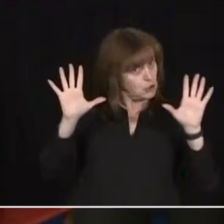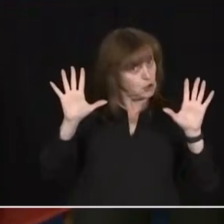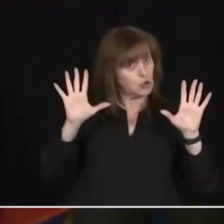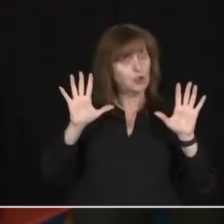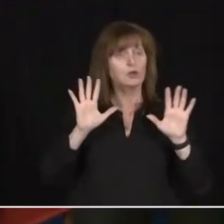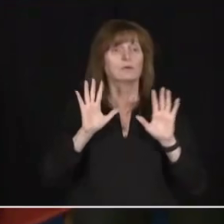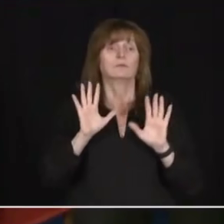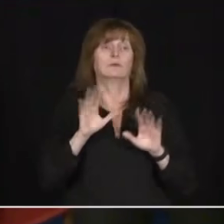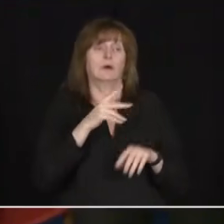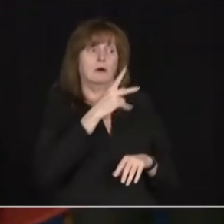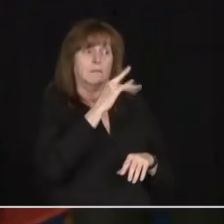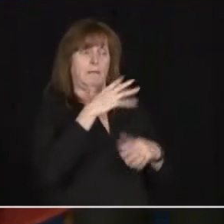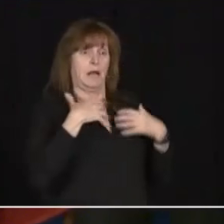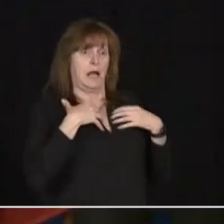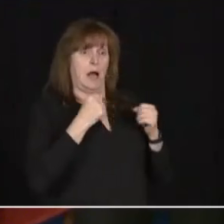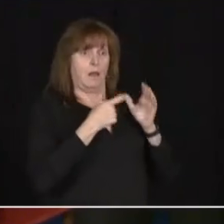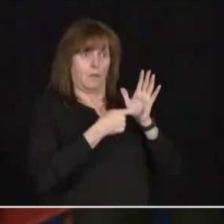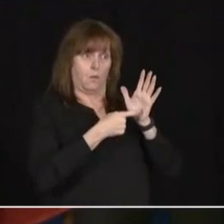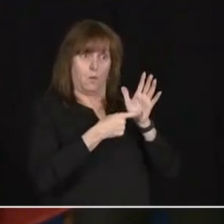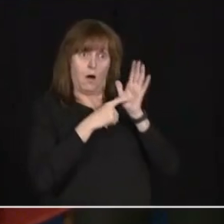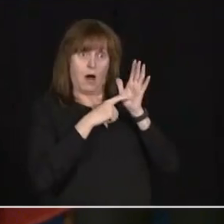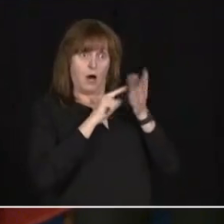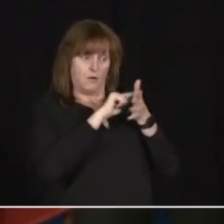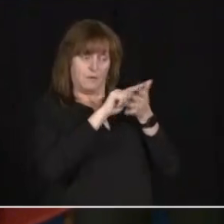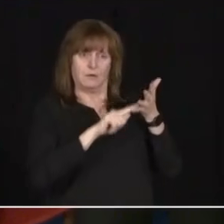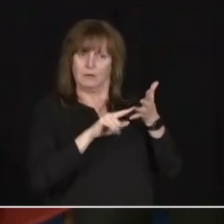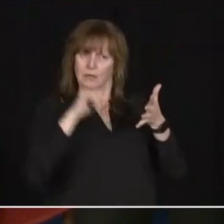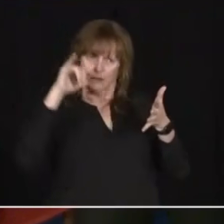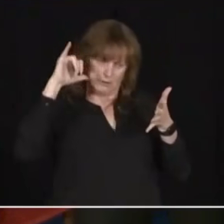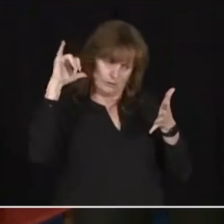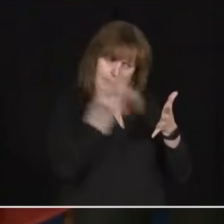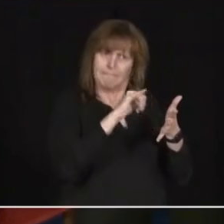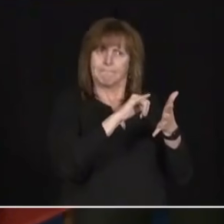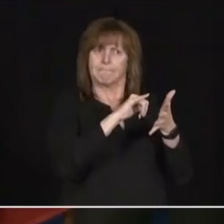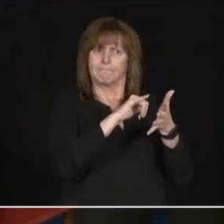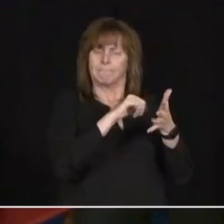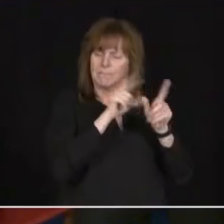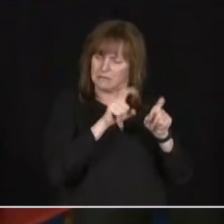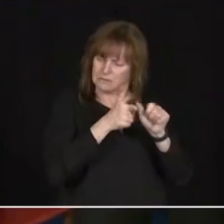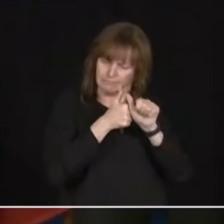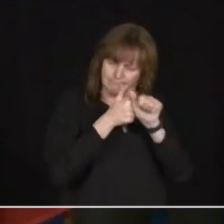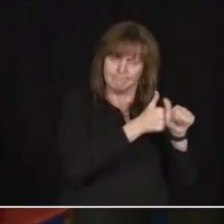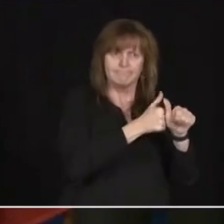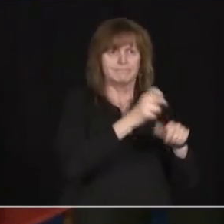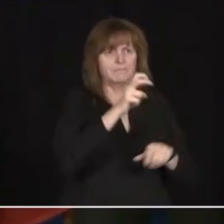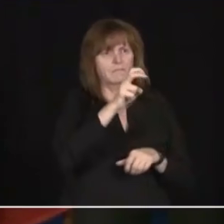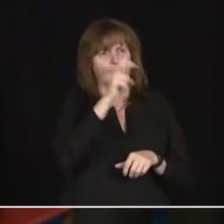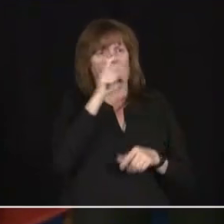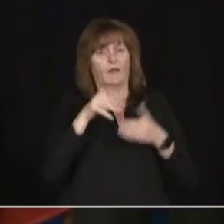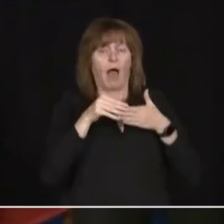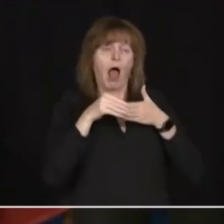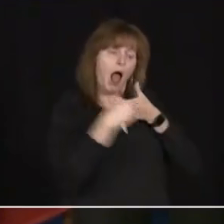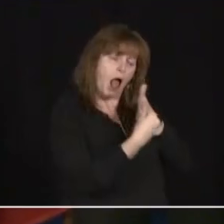measures remain in place and will be strictly enl forced -- enforced. We